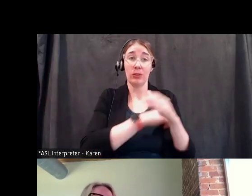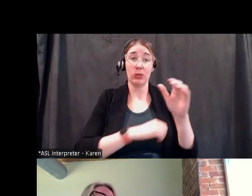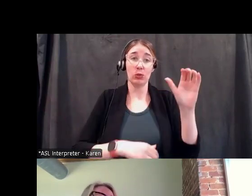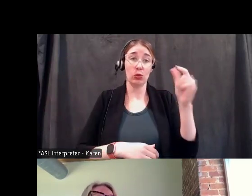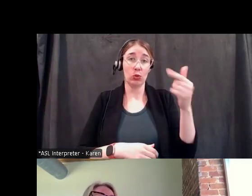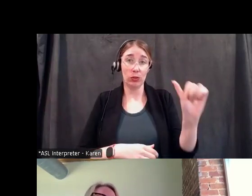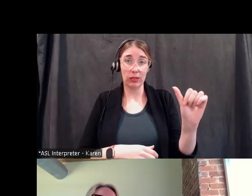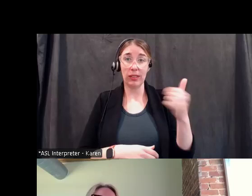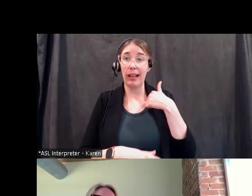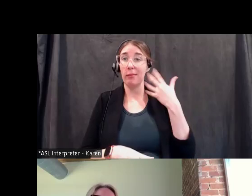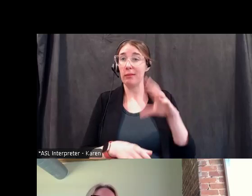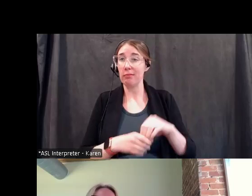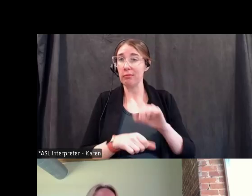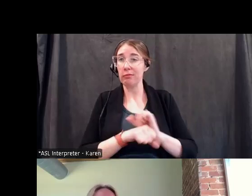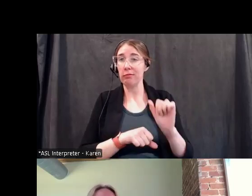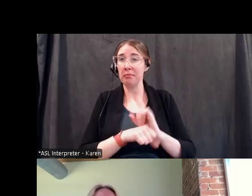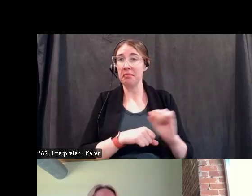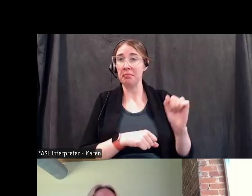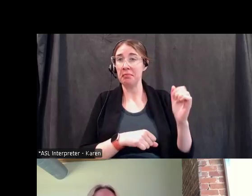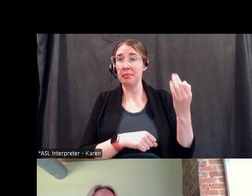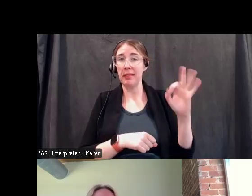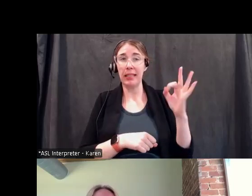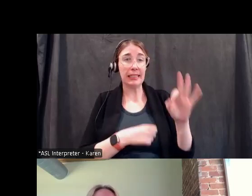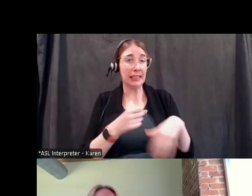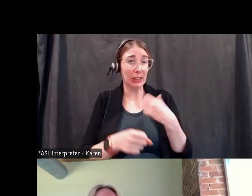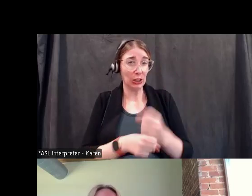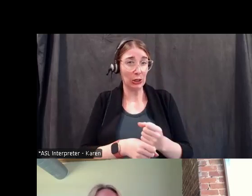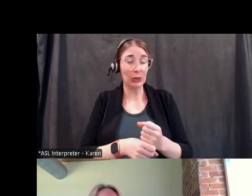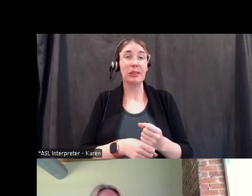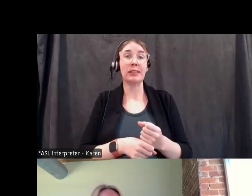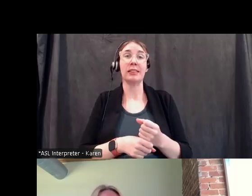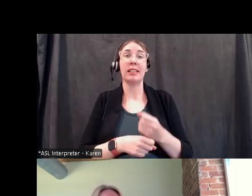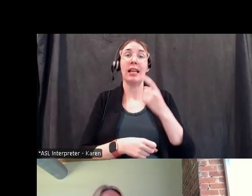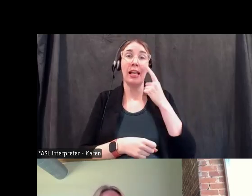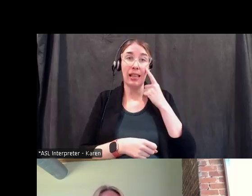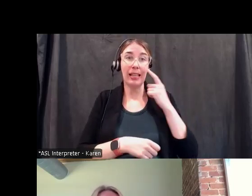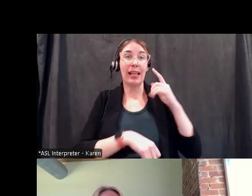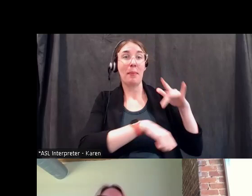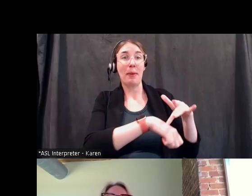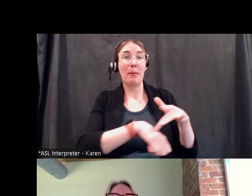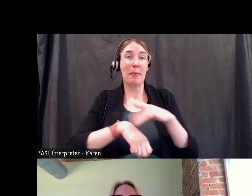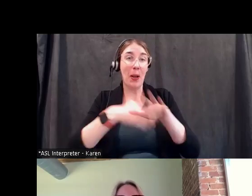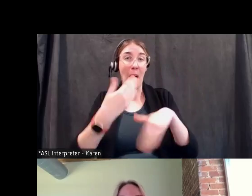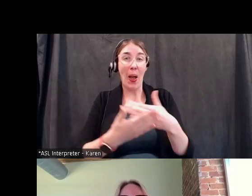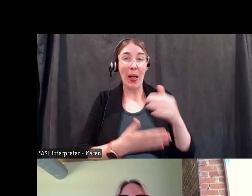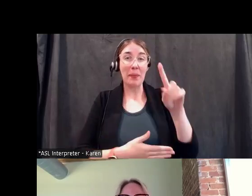for 18, almost 19 years now, and I believe I've almost hit all 159 counties, which is pretty cool.